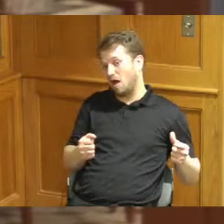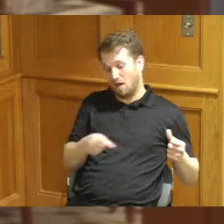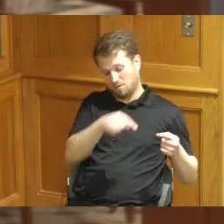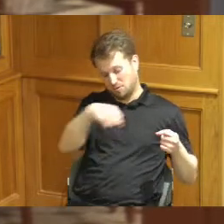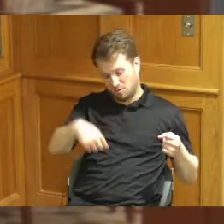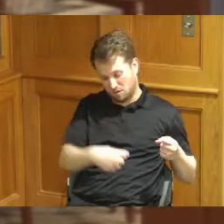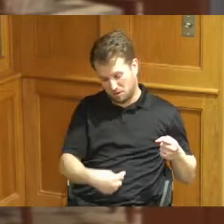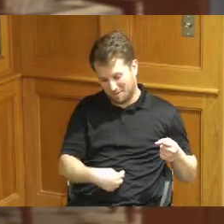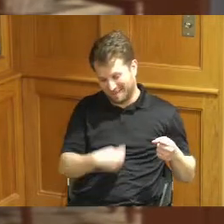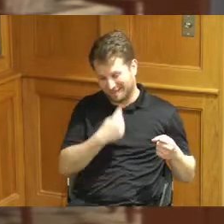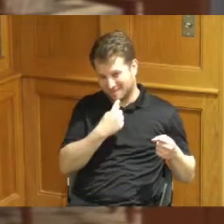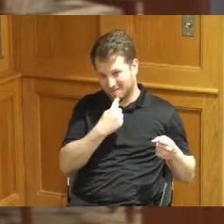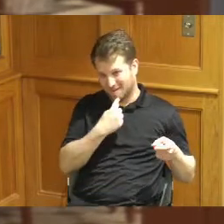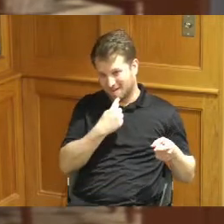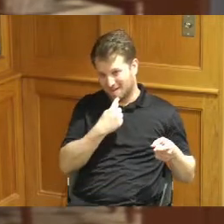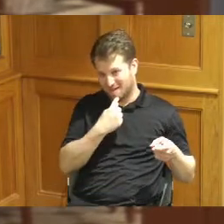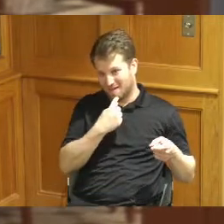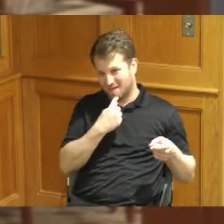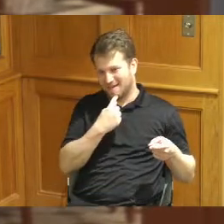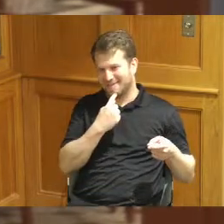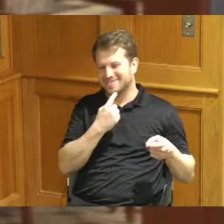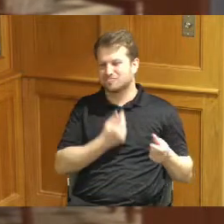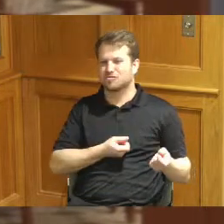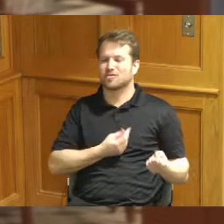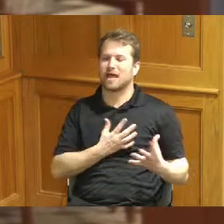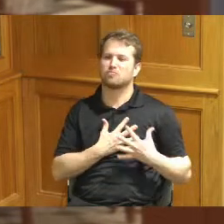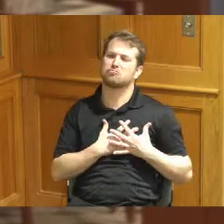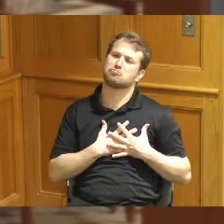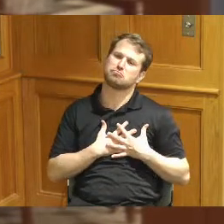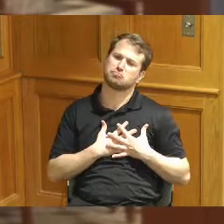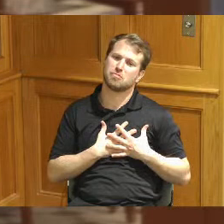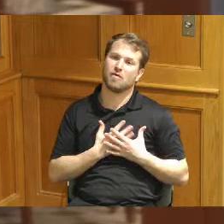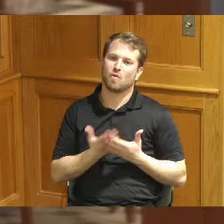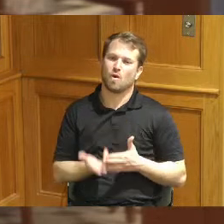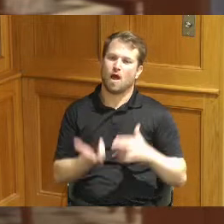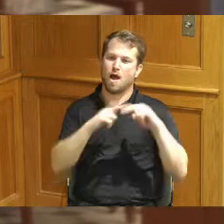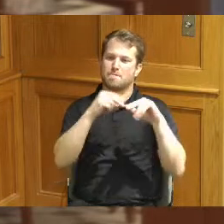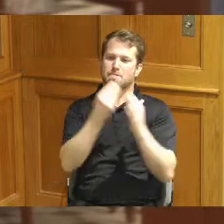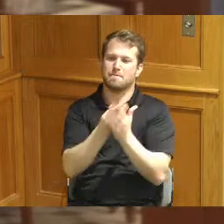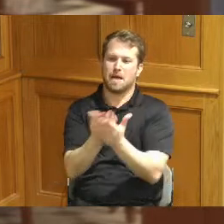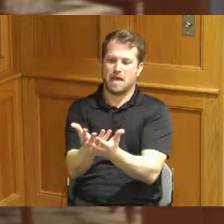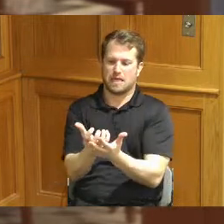is intended to increase how much money they receive is not necessarily stating the truth